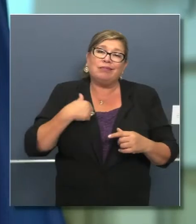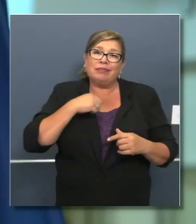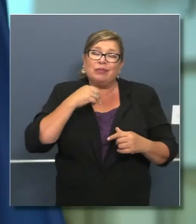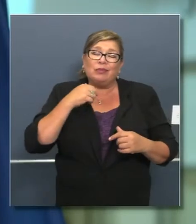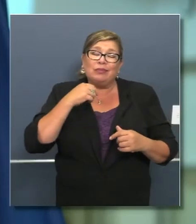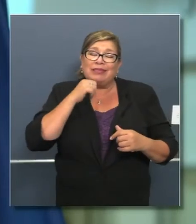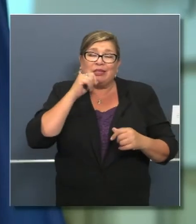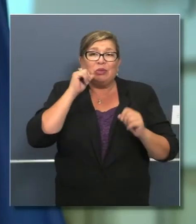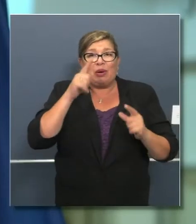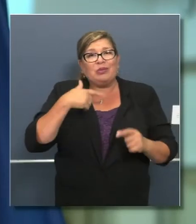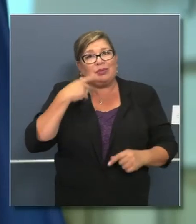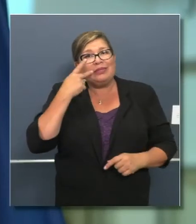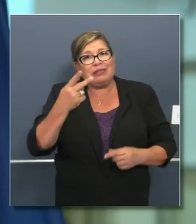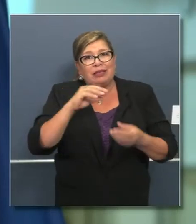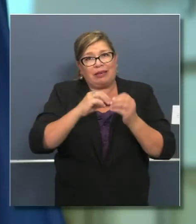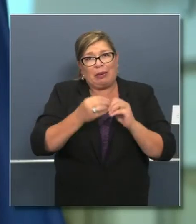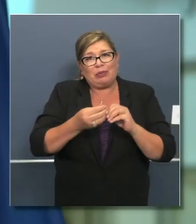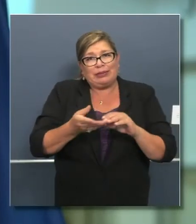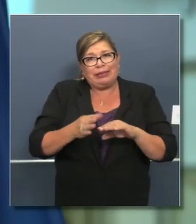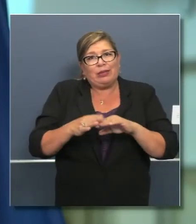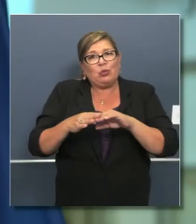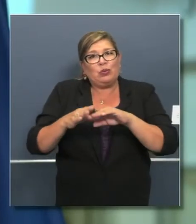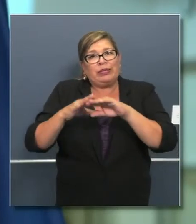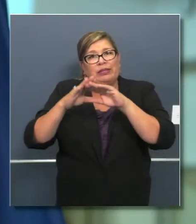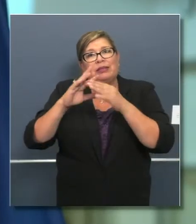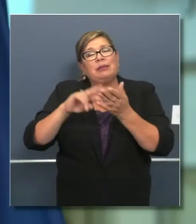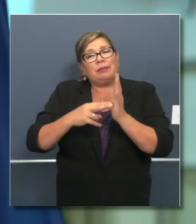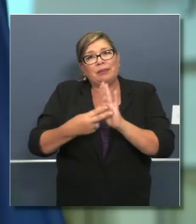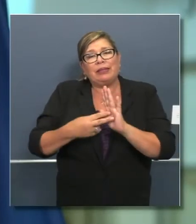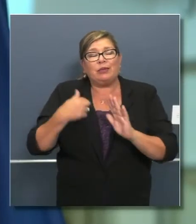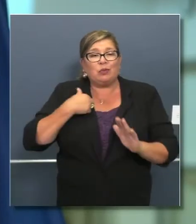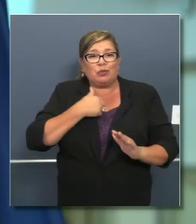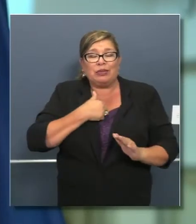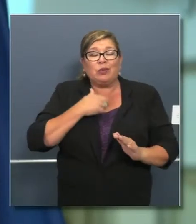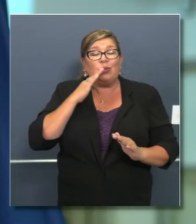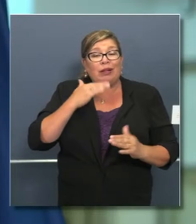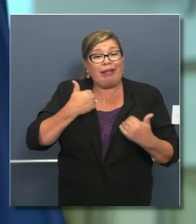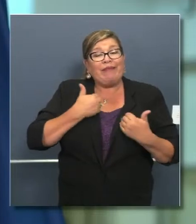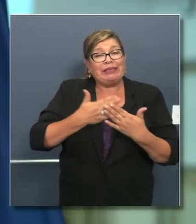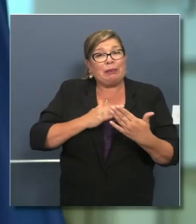generally increase that we're going to potentially experience some challenging in these congregate